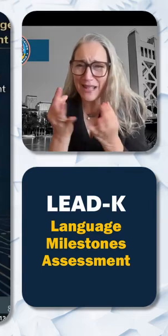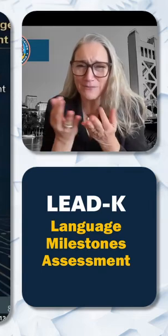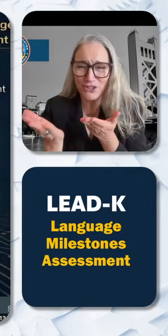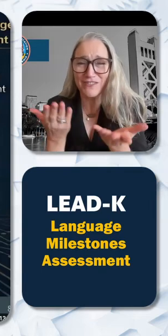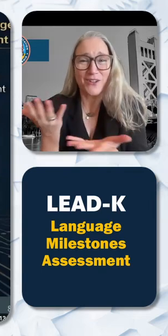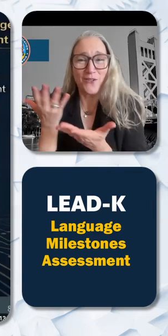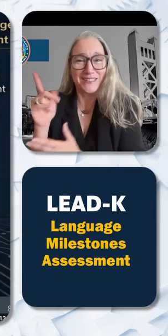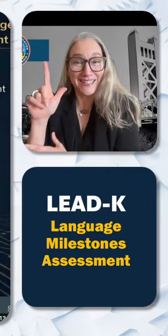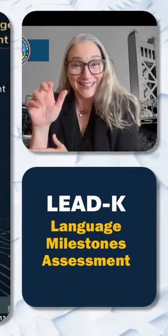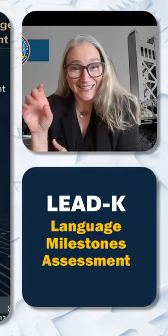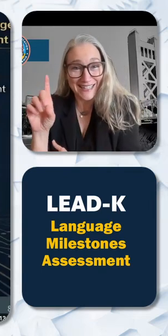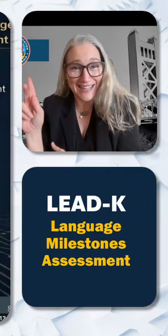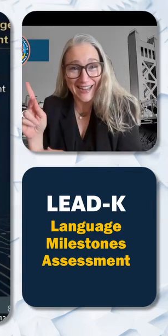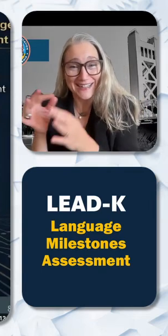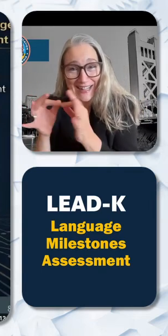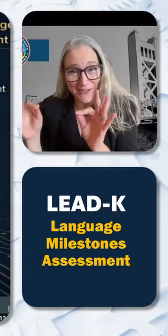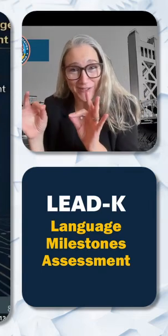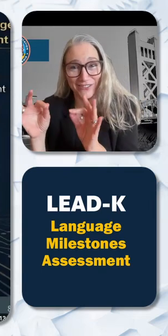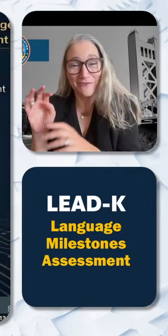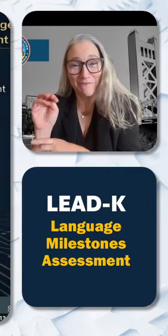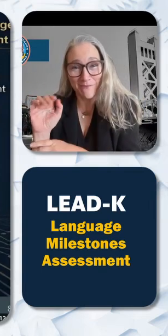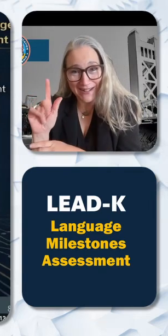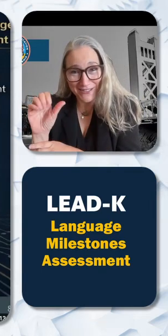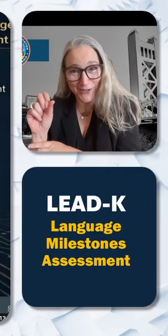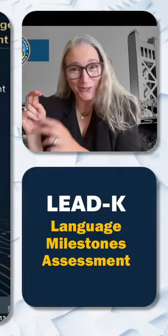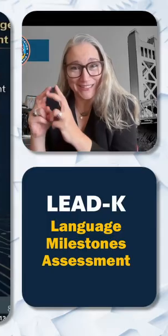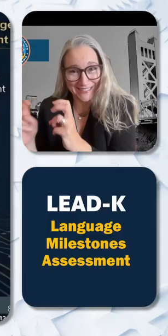LEAD-K campaign? What is LEAD-K Family Services, along with what